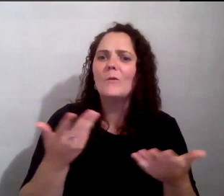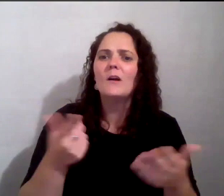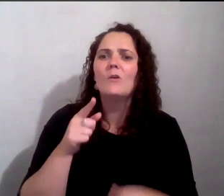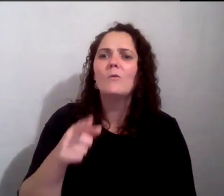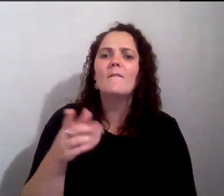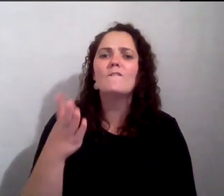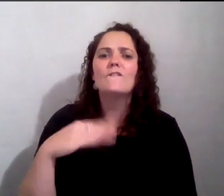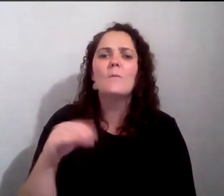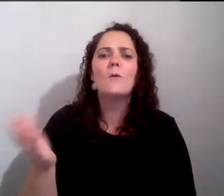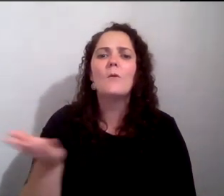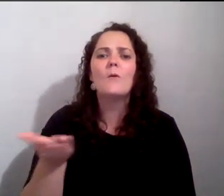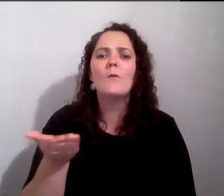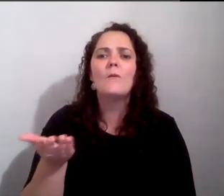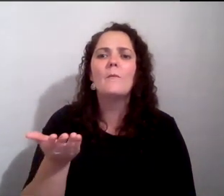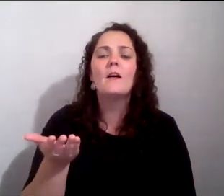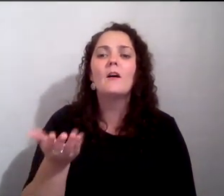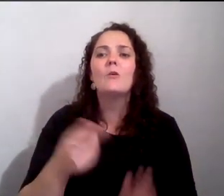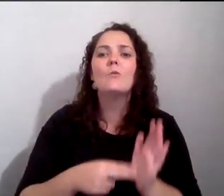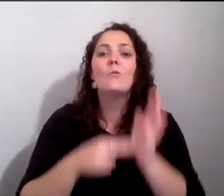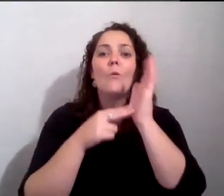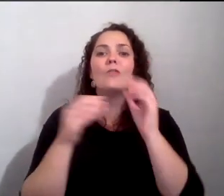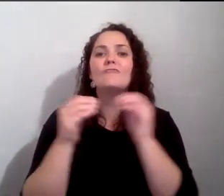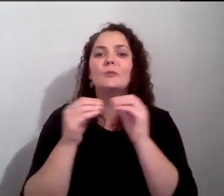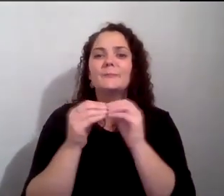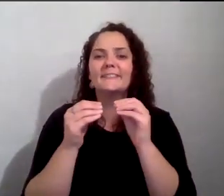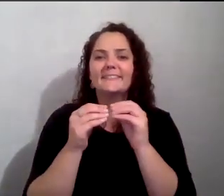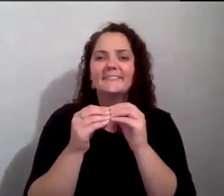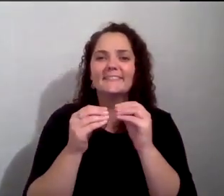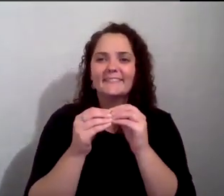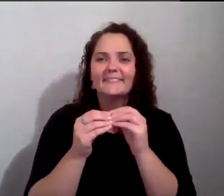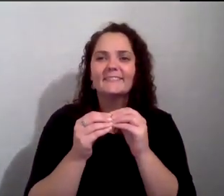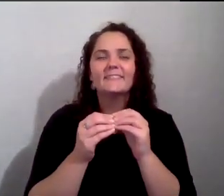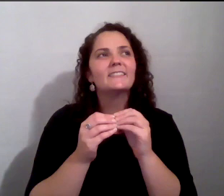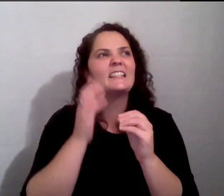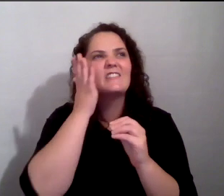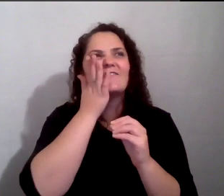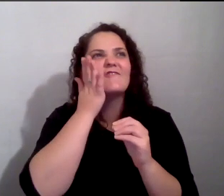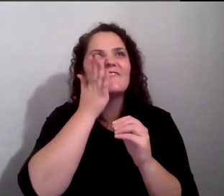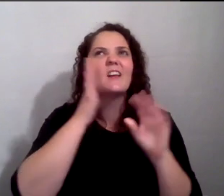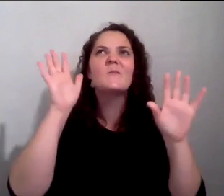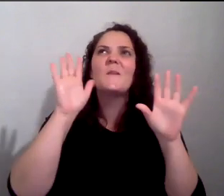I'm joining you from the north of Brisbane today, kind of grey and overcast.